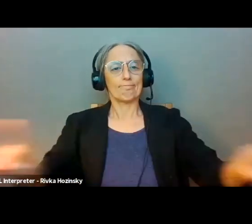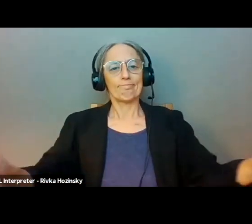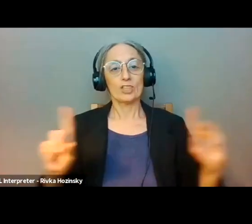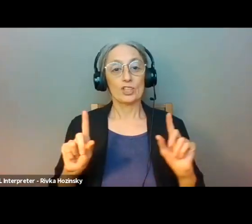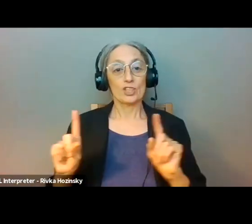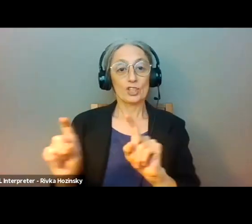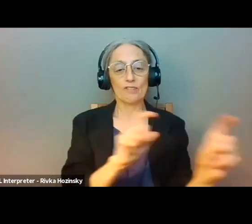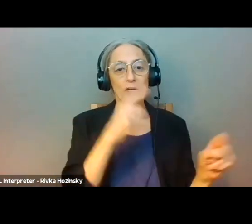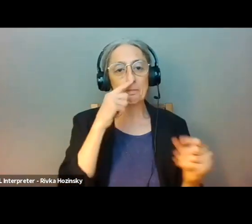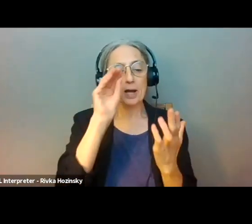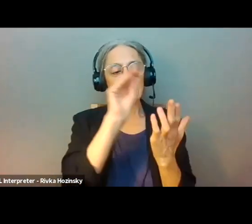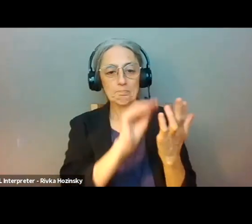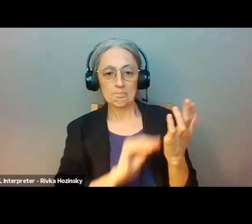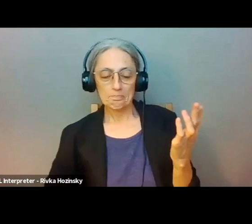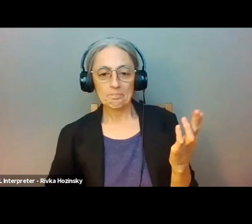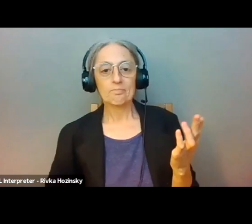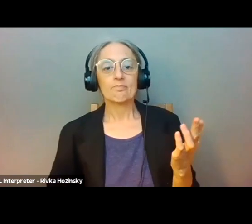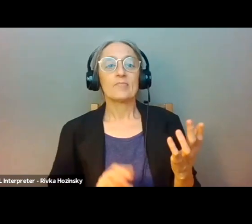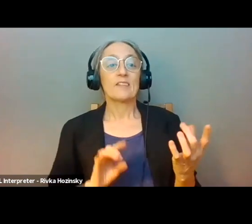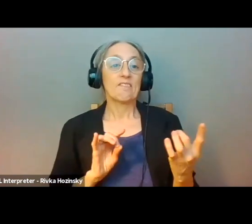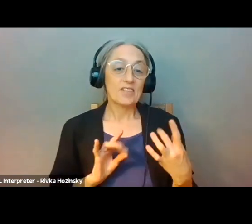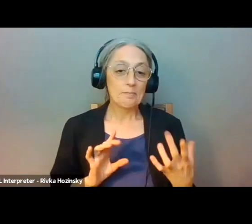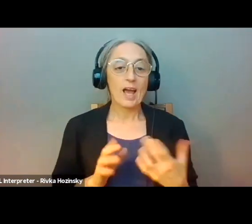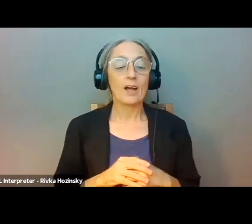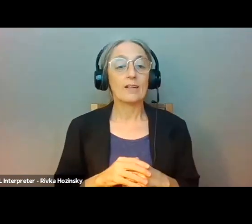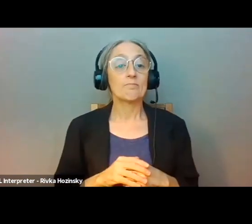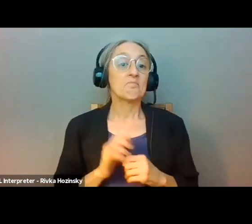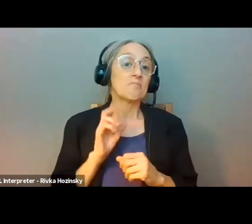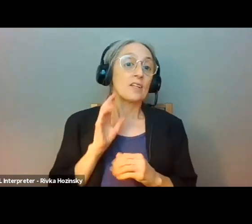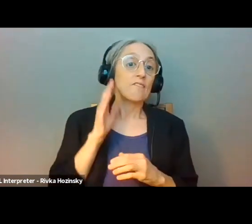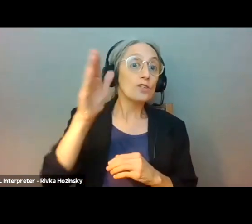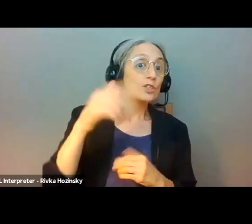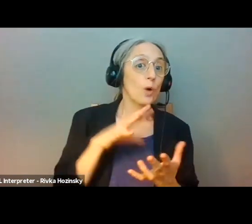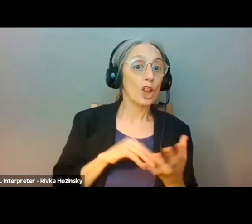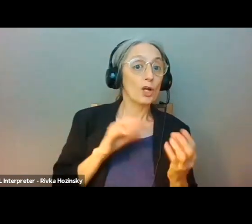on how we did today and things you'd like to learn in the future. I'll also mention that there were so many